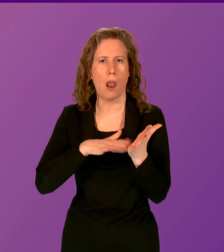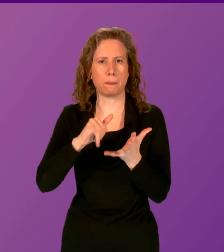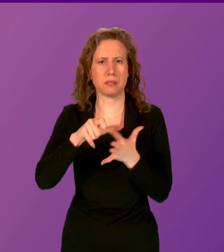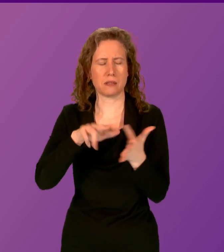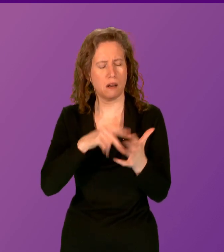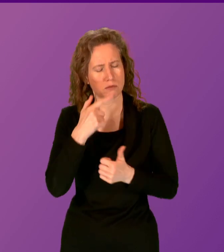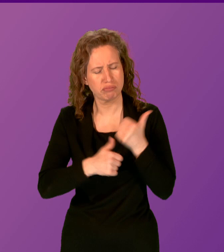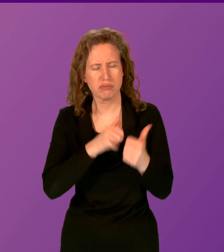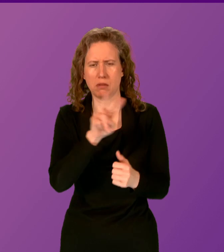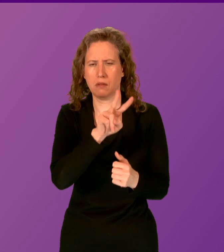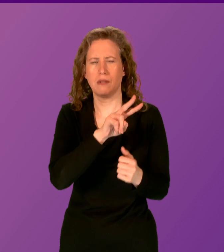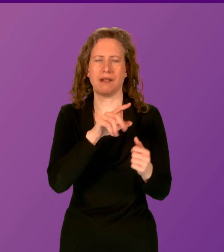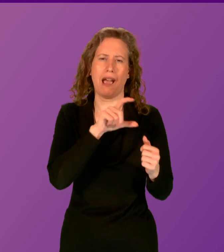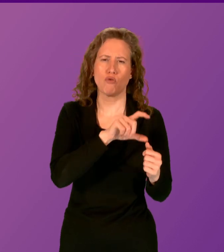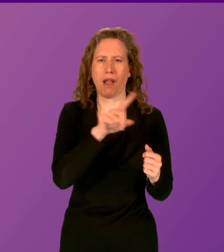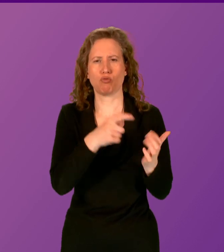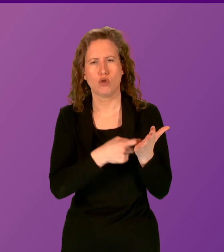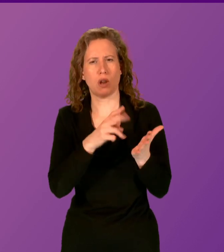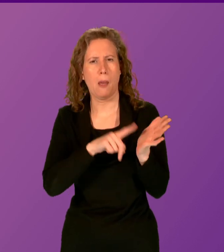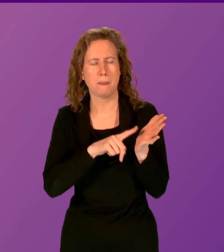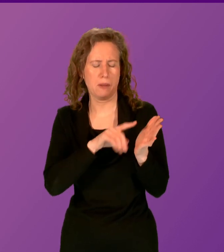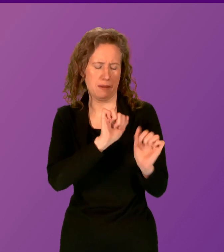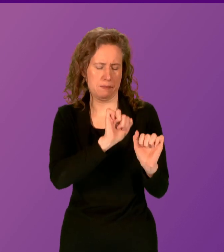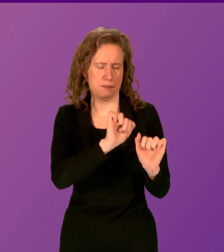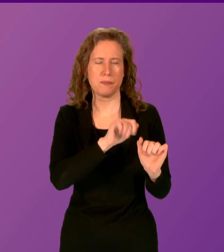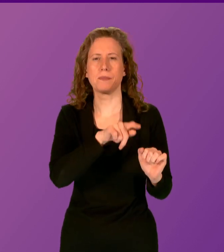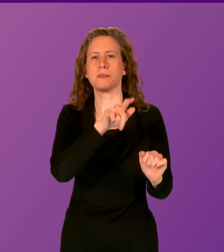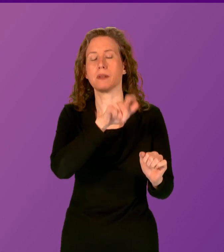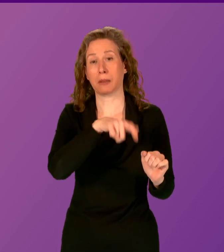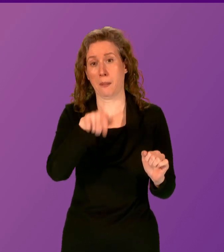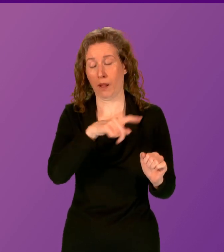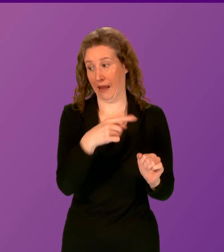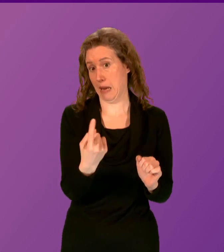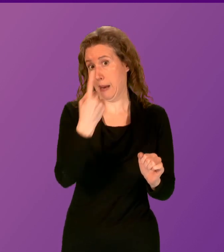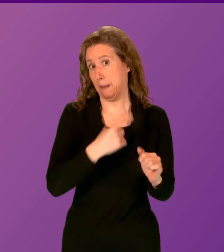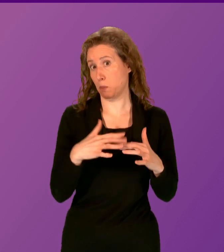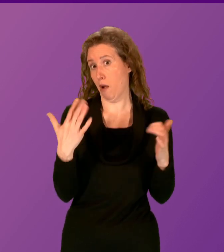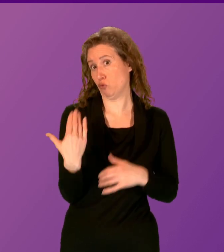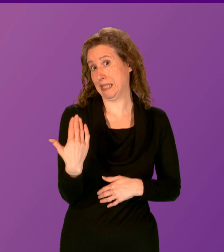I have had the pleasure of meeting them on a couple of occasions, most recently when they were at Parliament. They are incredible.